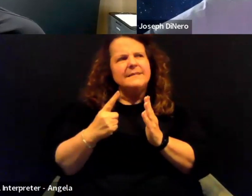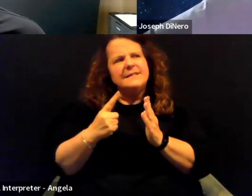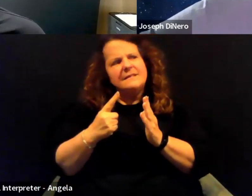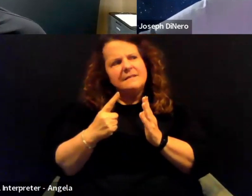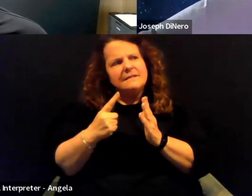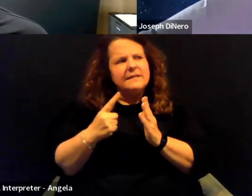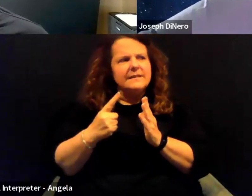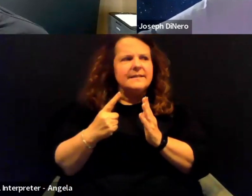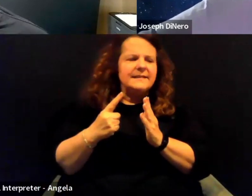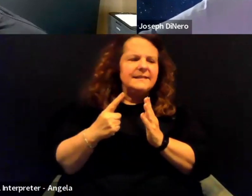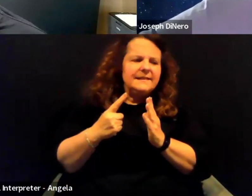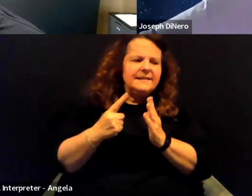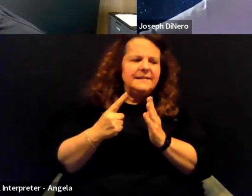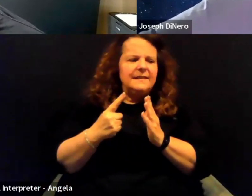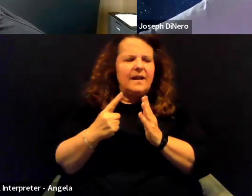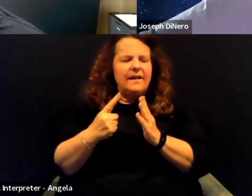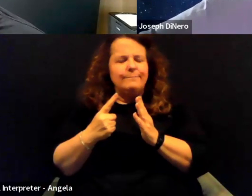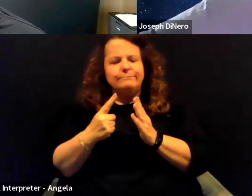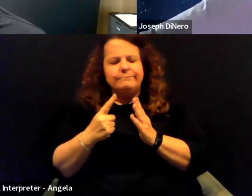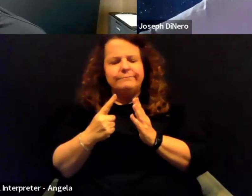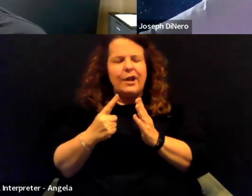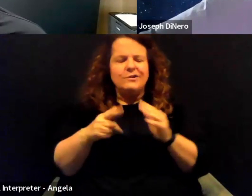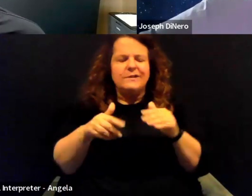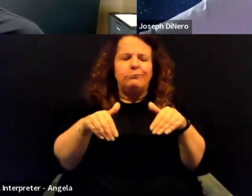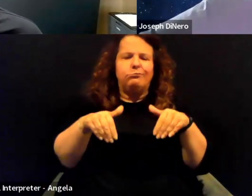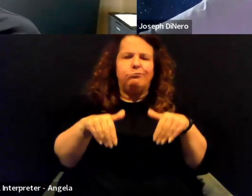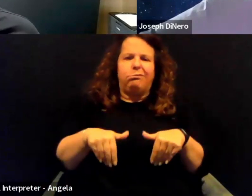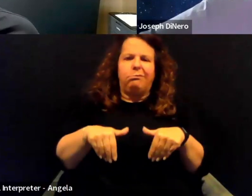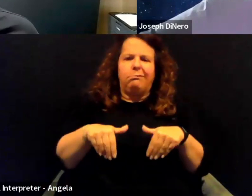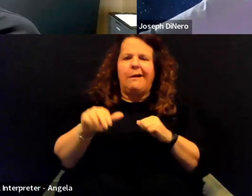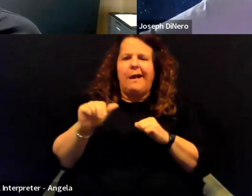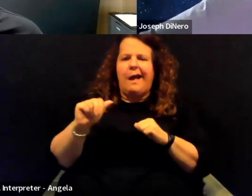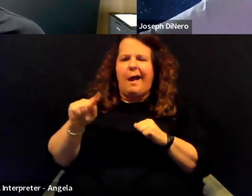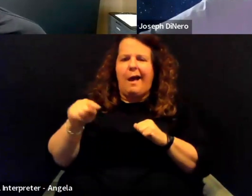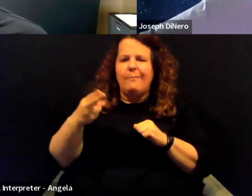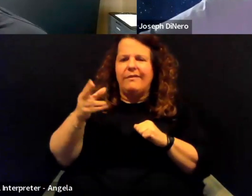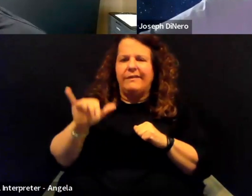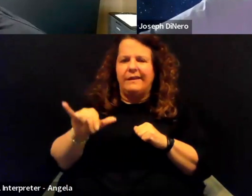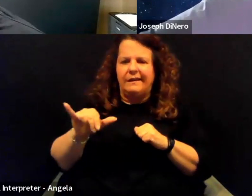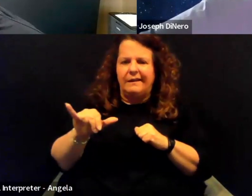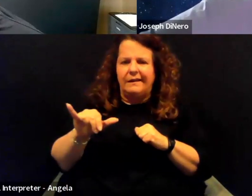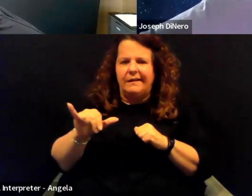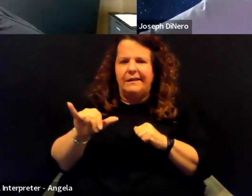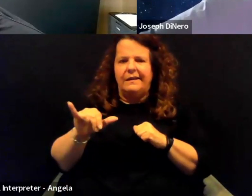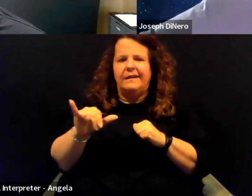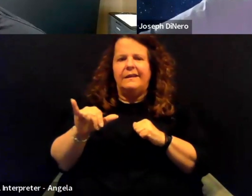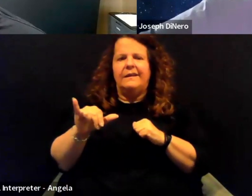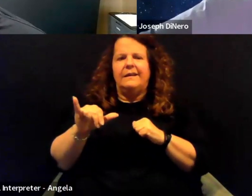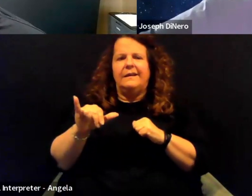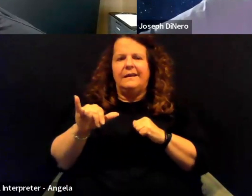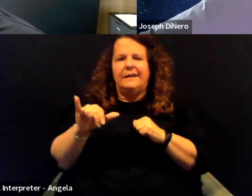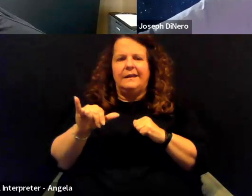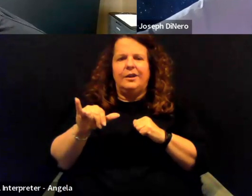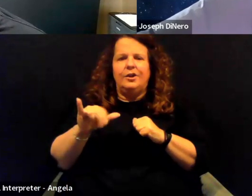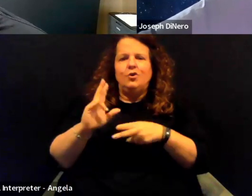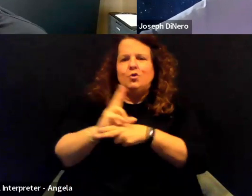apathy towards STEAM and technology, unless it's like really cool like the Apple iPhone, right?